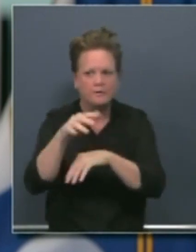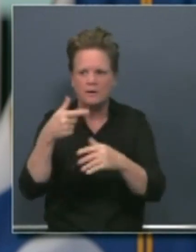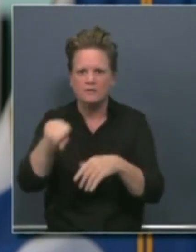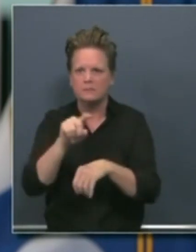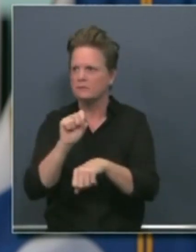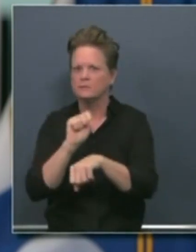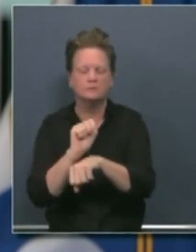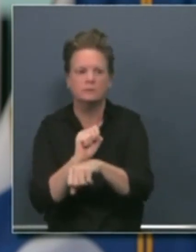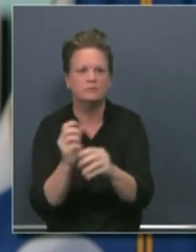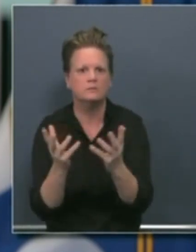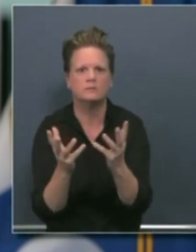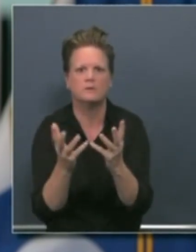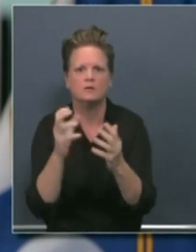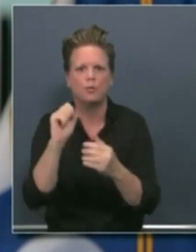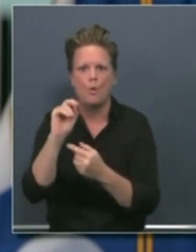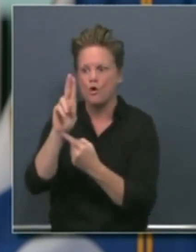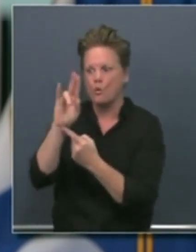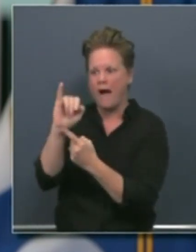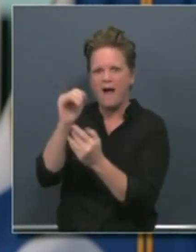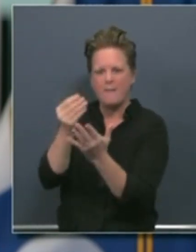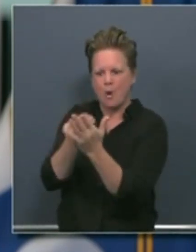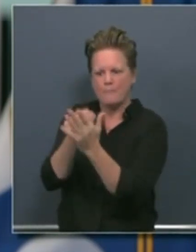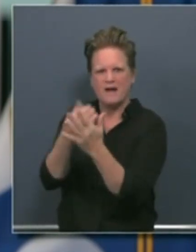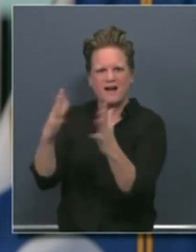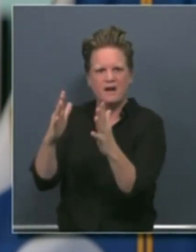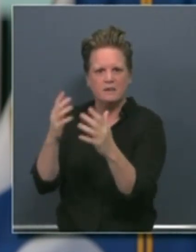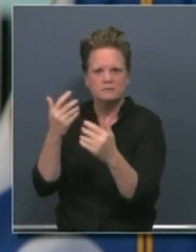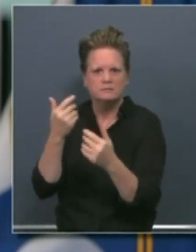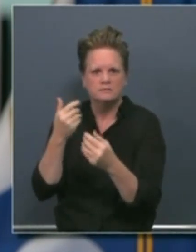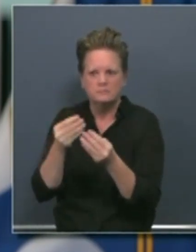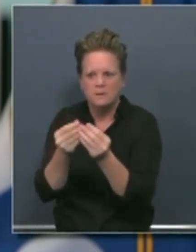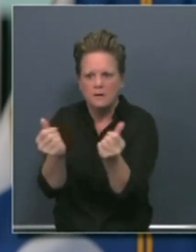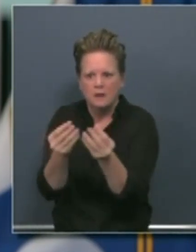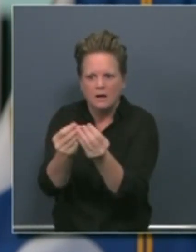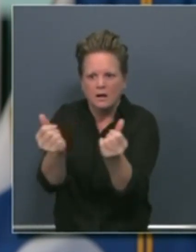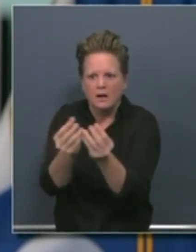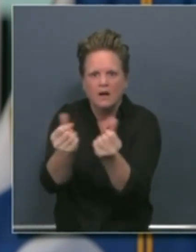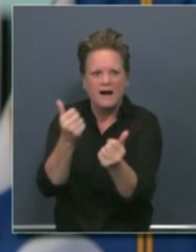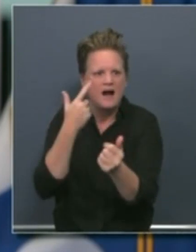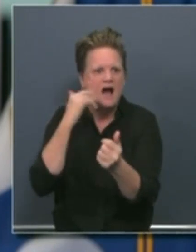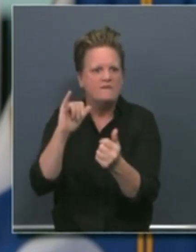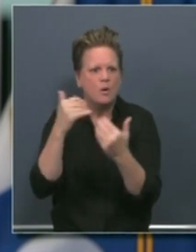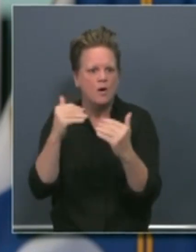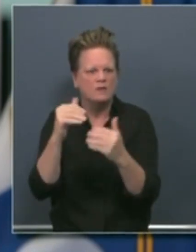IMPACT DIRECTLY CAUSE BECAUSE THE IMPACT OF THIS DISEASE COVID-19 UNEMPLOYMENT HAS